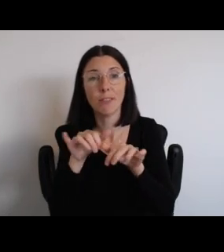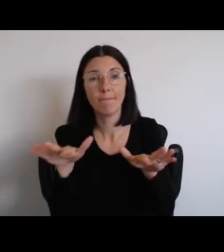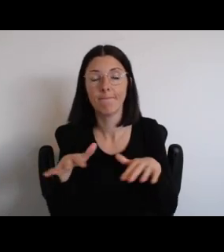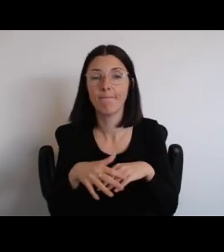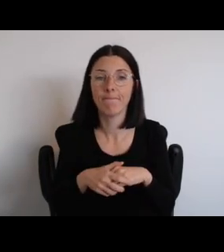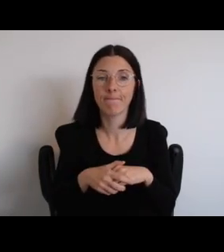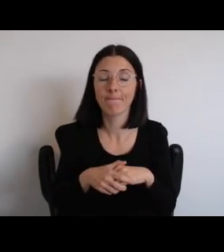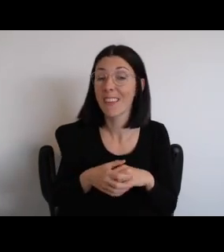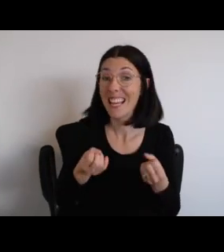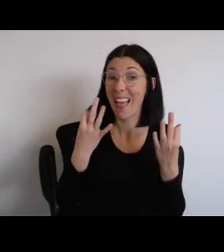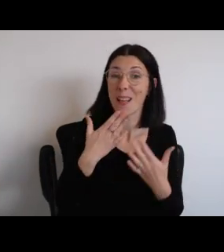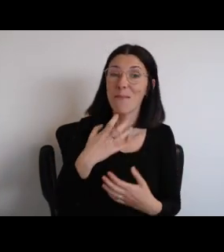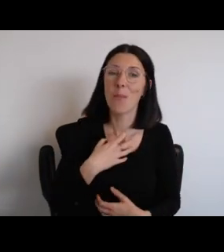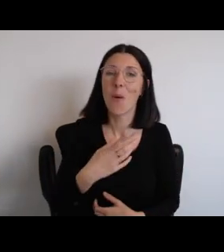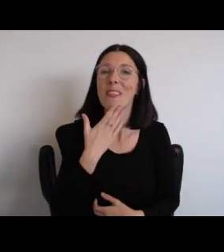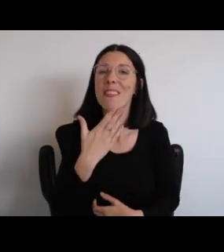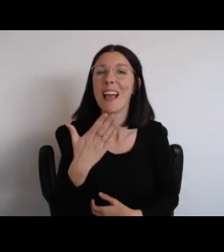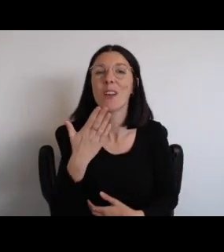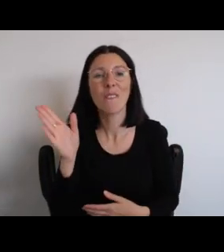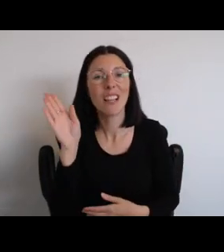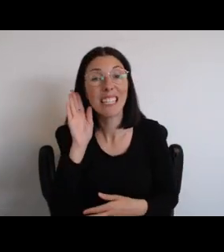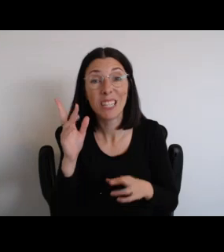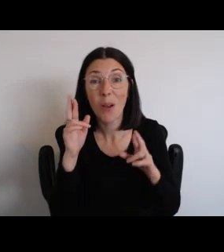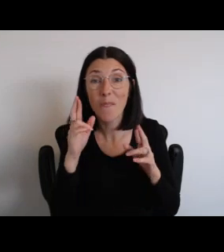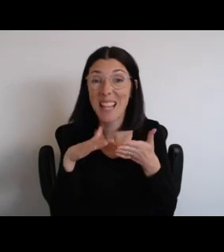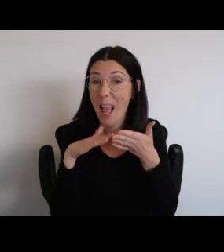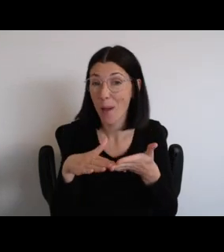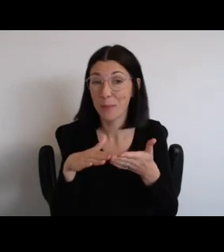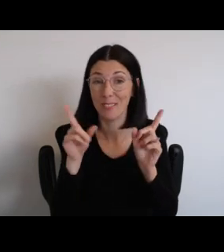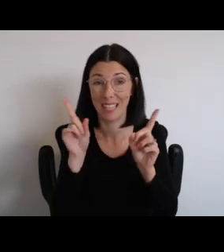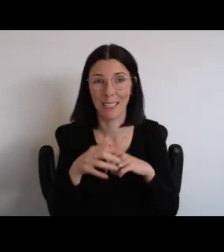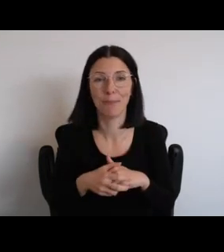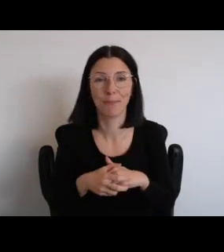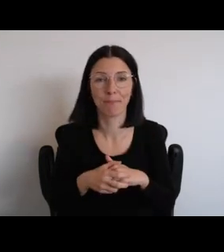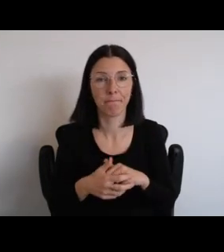that it's been helpful for you today amazing well we're about to wrap up everyone so just